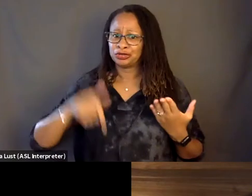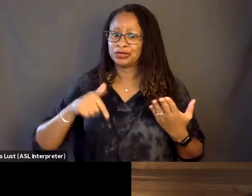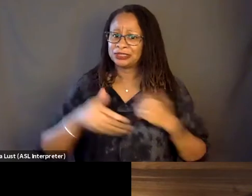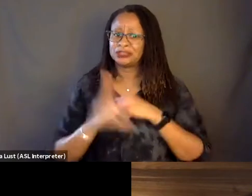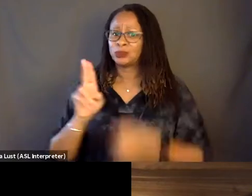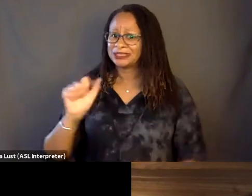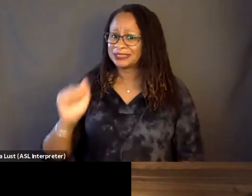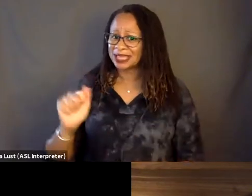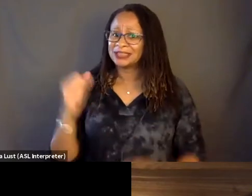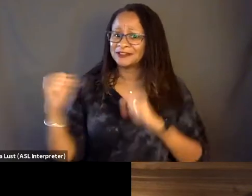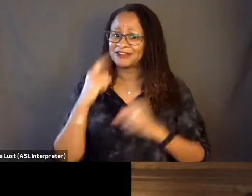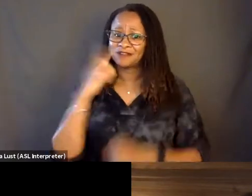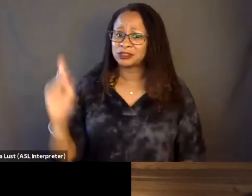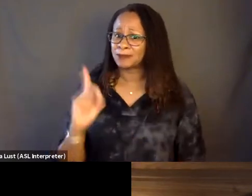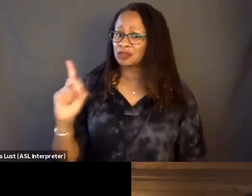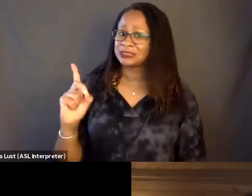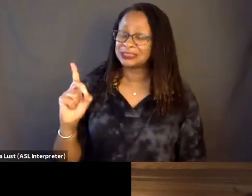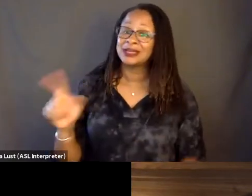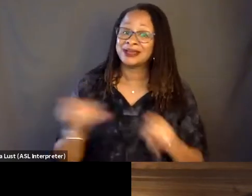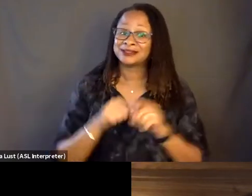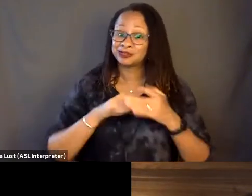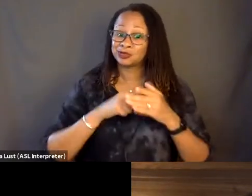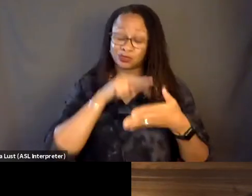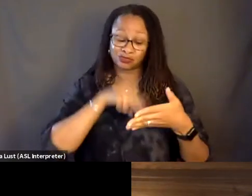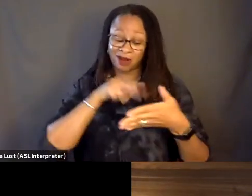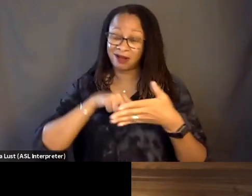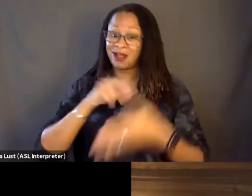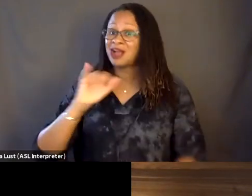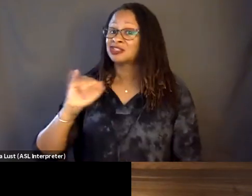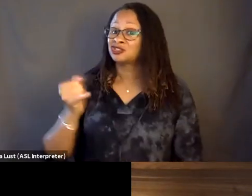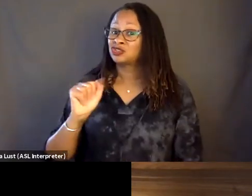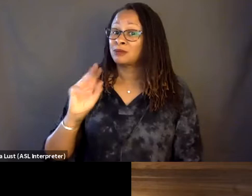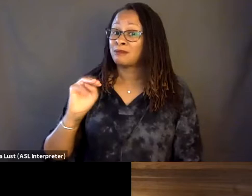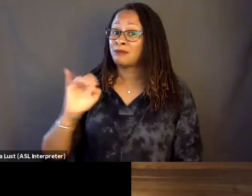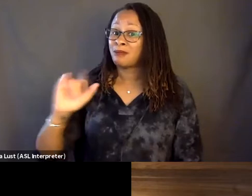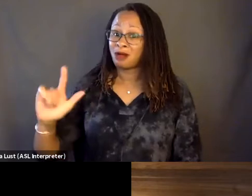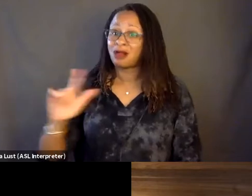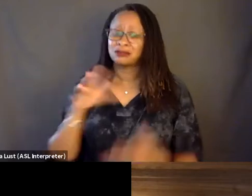And as I started to read about Jamal and learn what he was writing about,